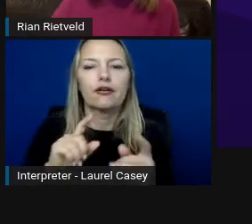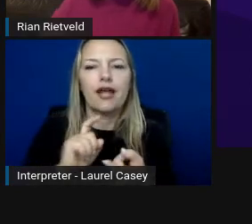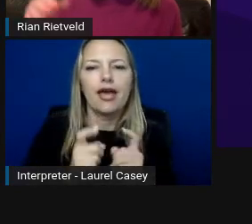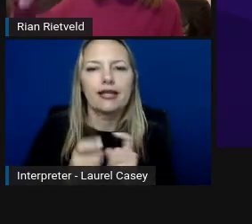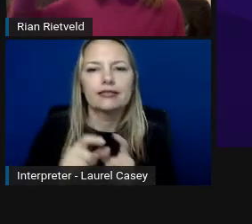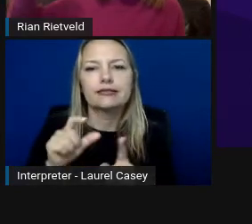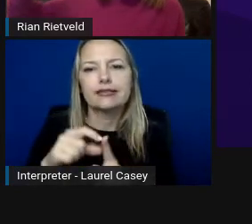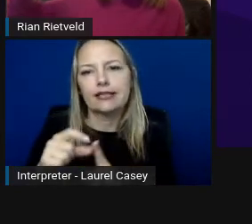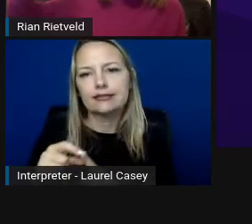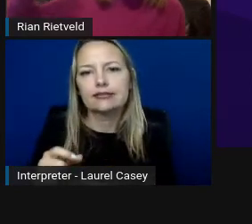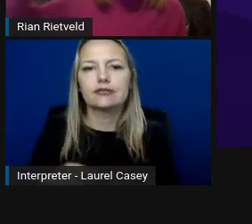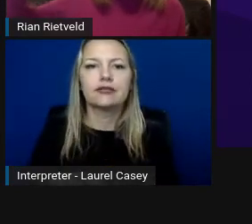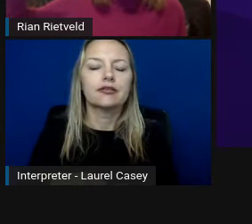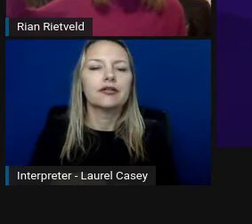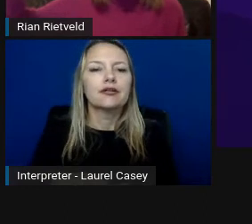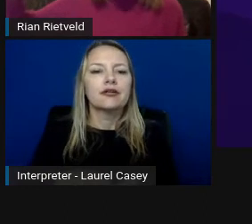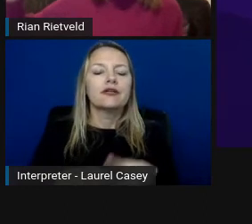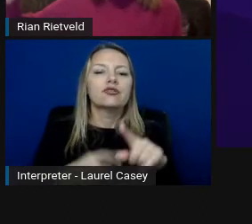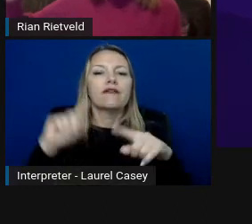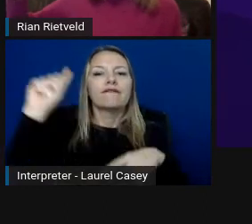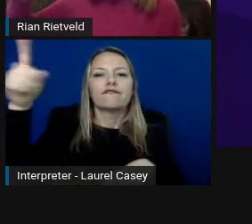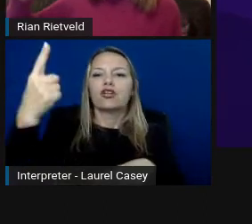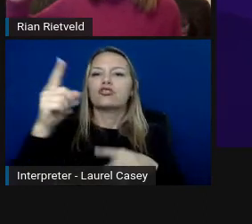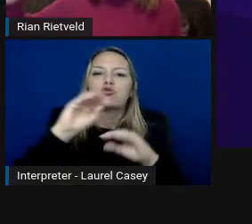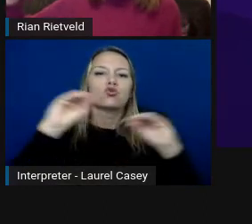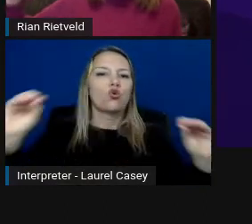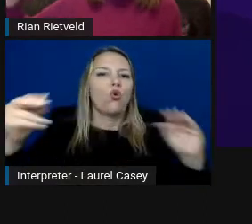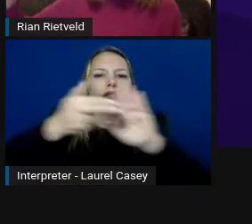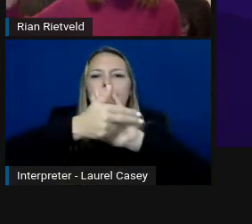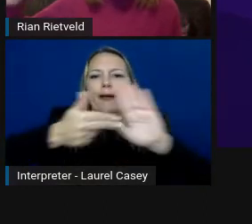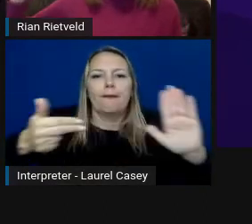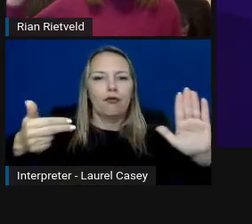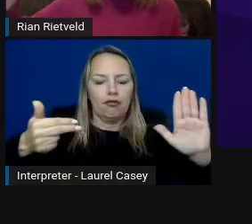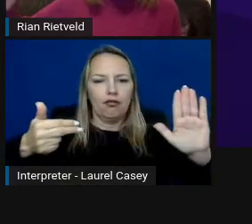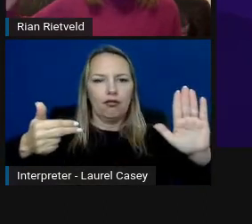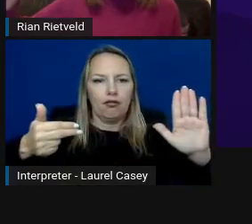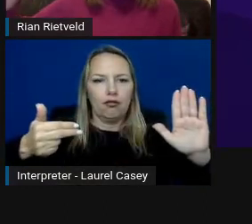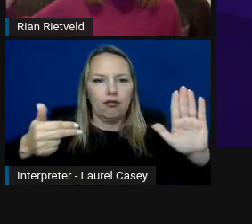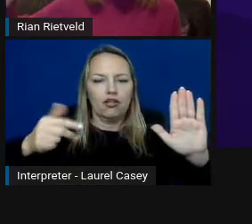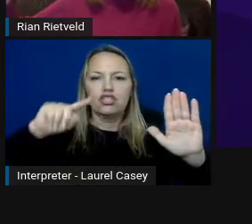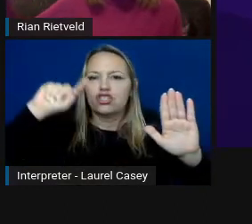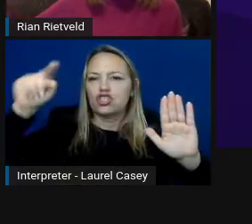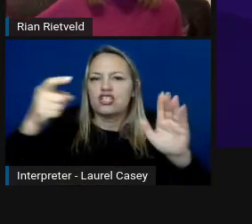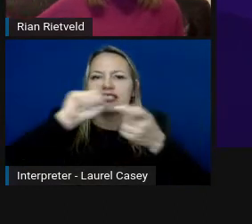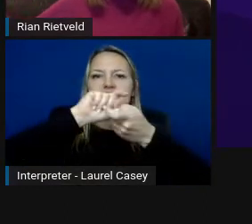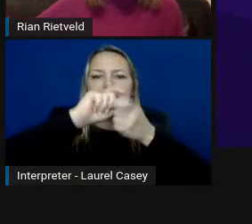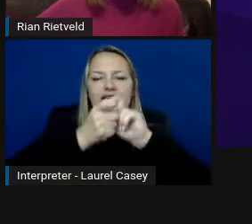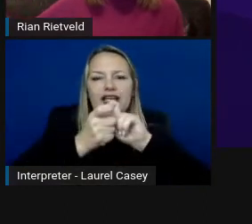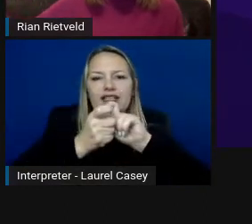First it's a no label attached. The screen reader says just edit text blank.